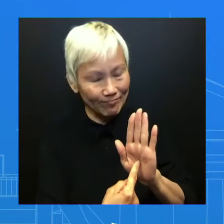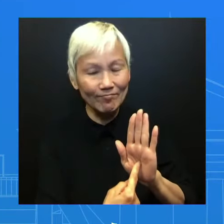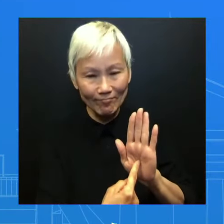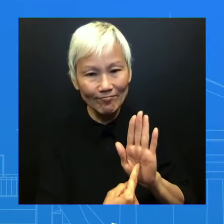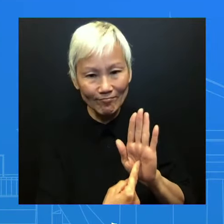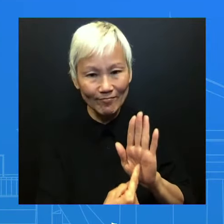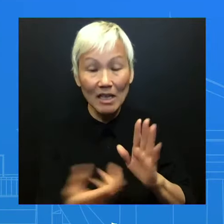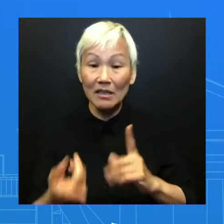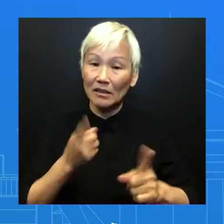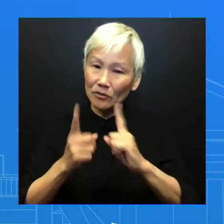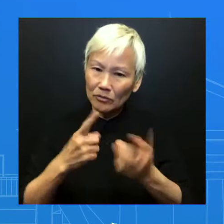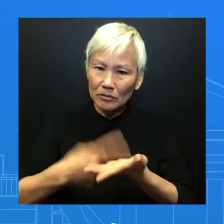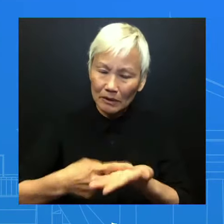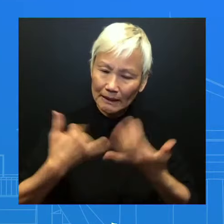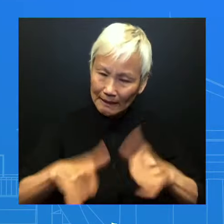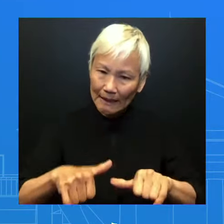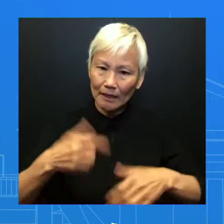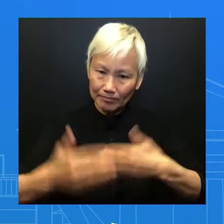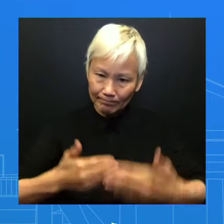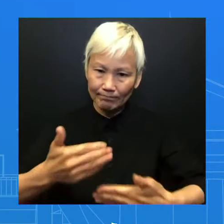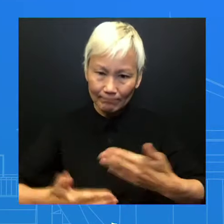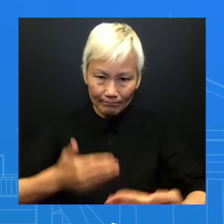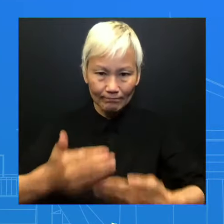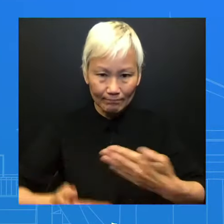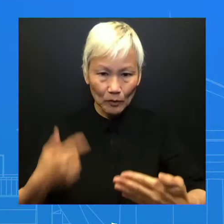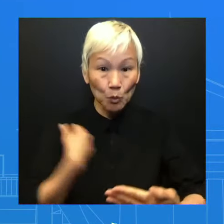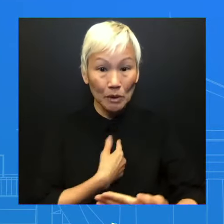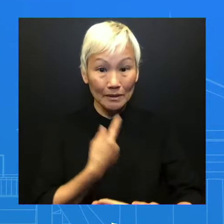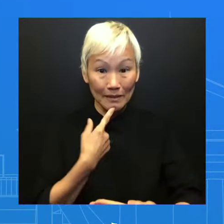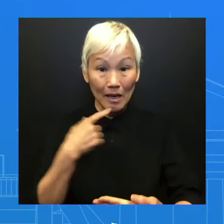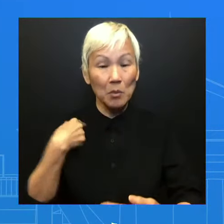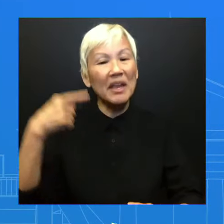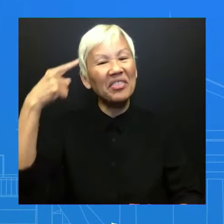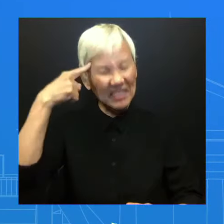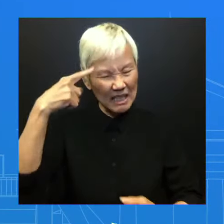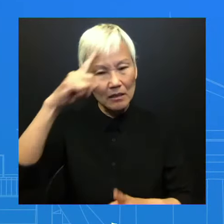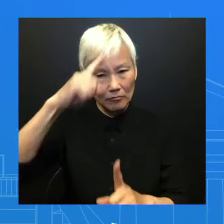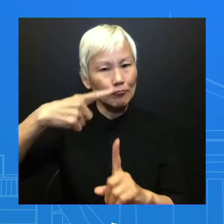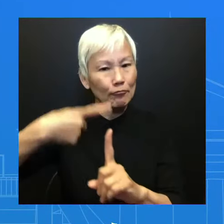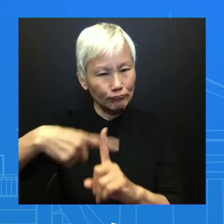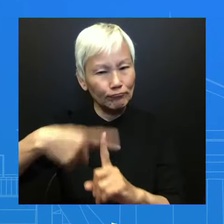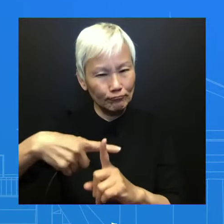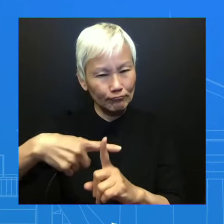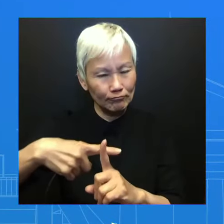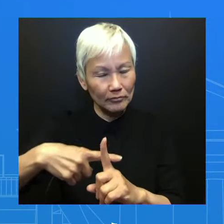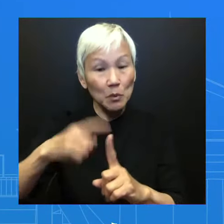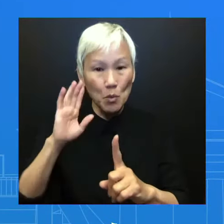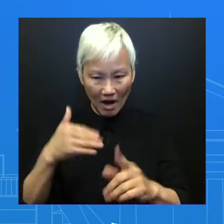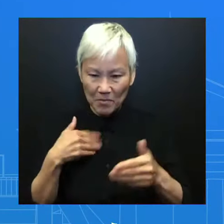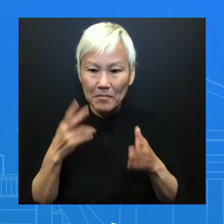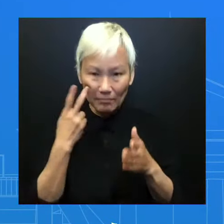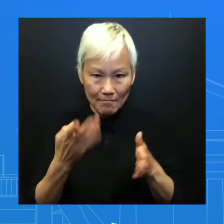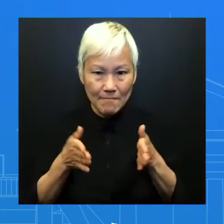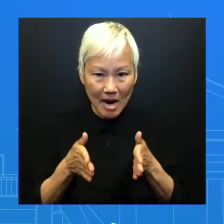And, look, we have said we think there's a path forward. There's a path forward to a bipartisan, reasonable budget agreement.